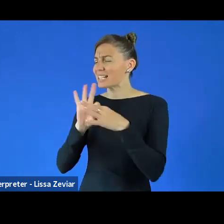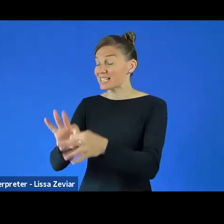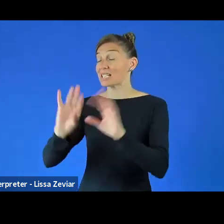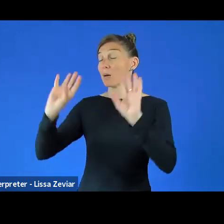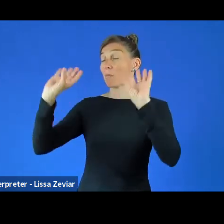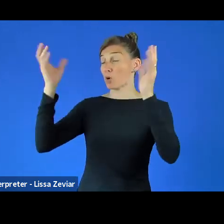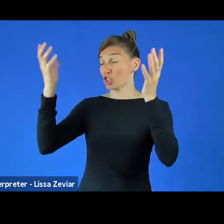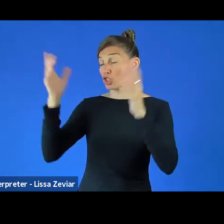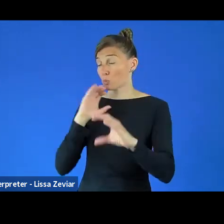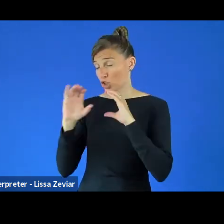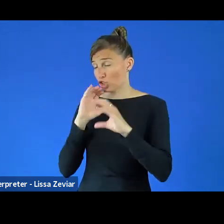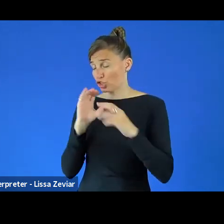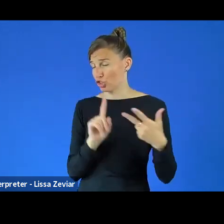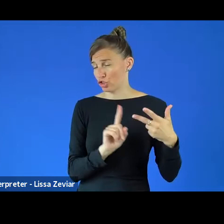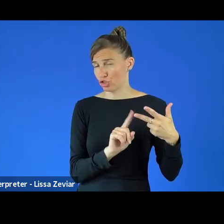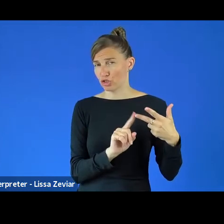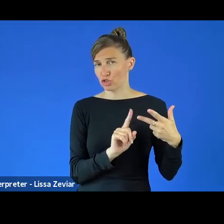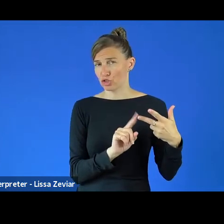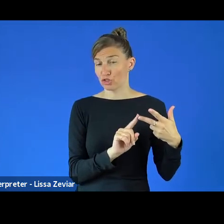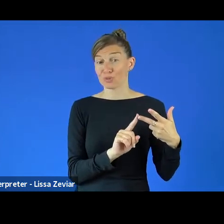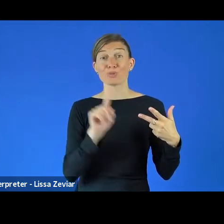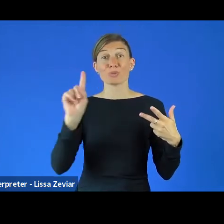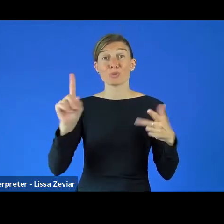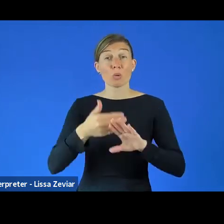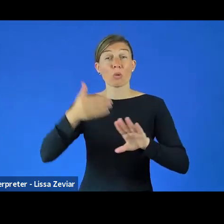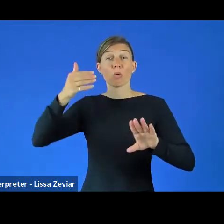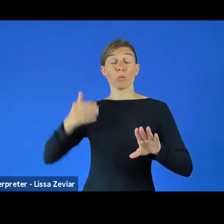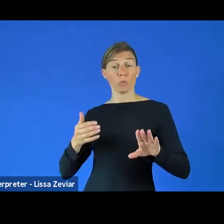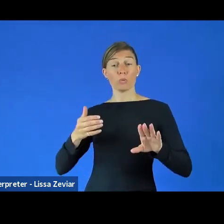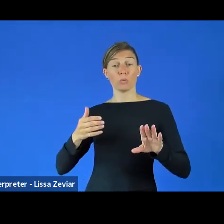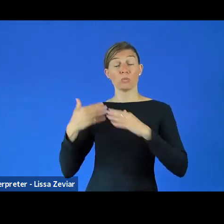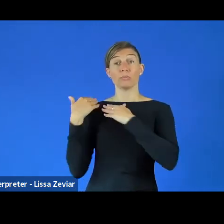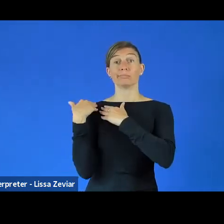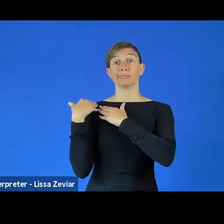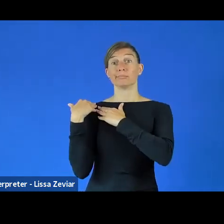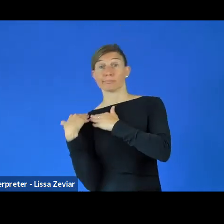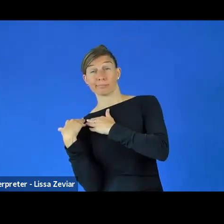so the obligations from the telecommunication operators